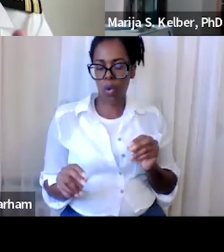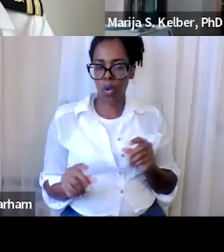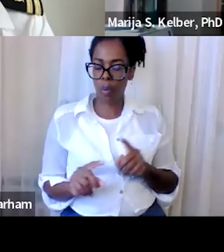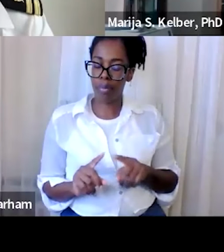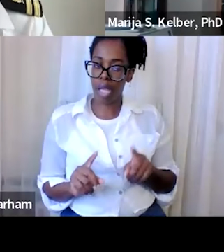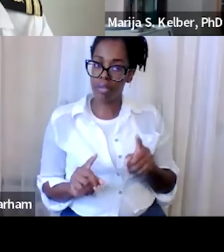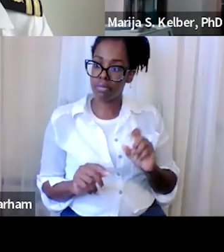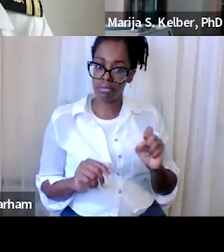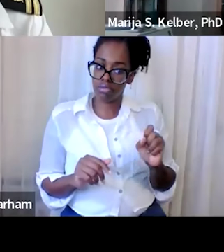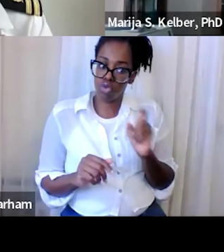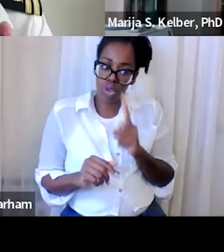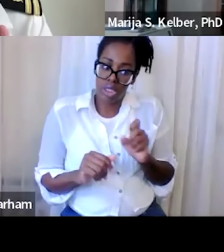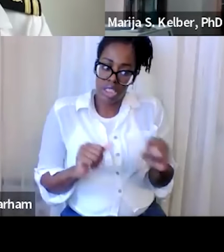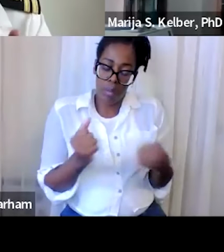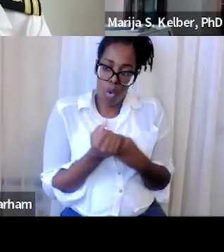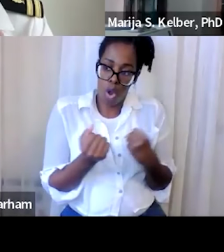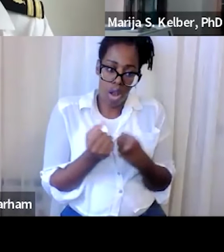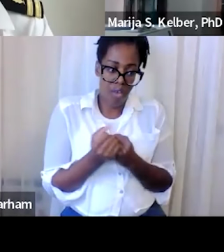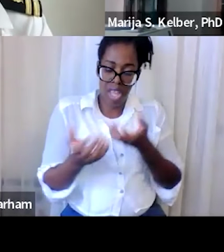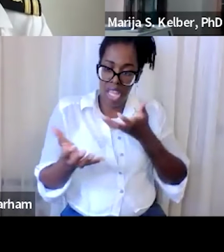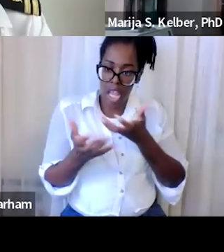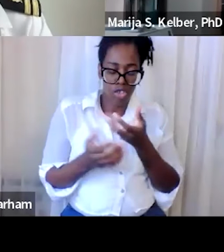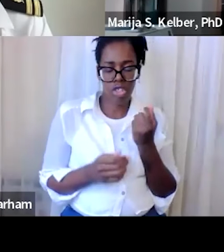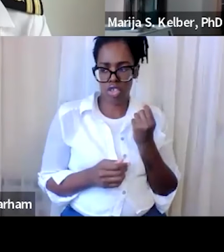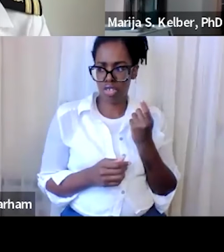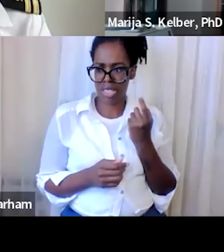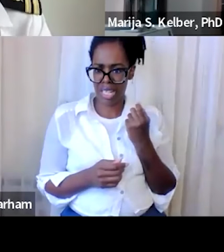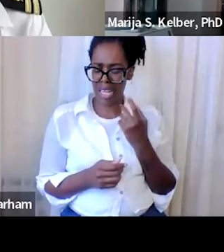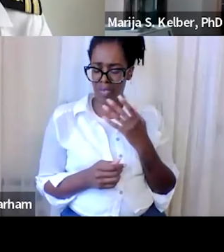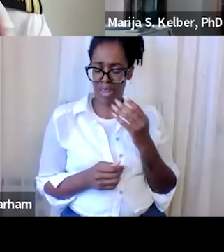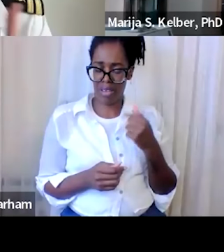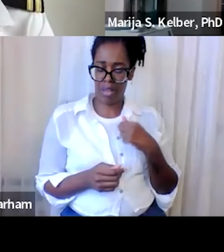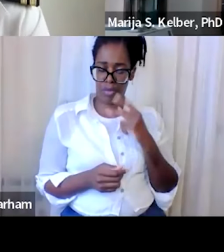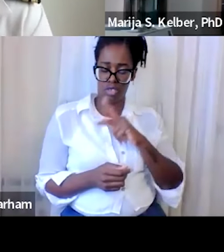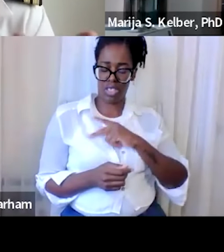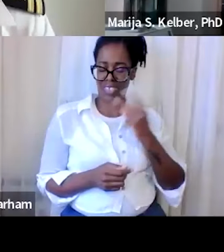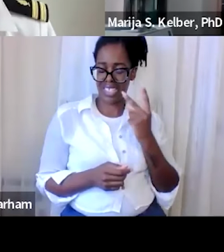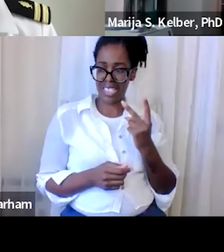supportive, really engaged in understanding where things went right.